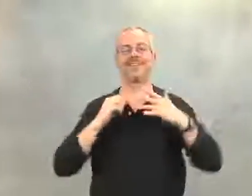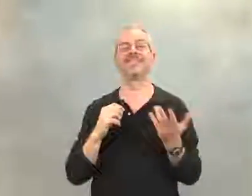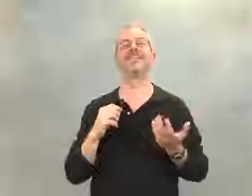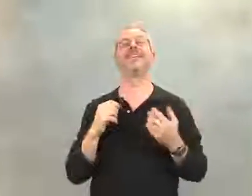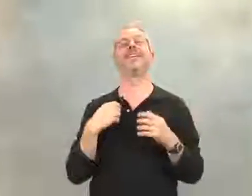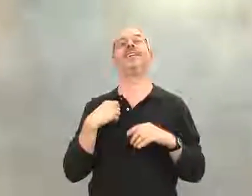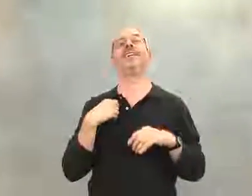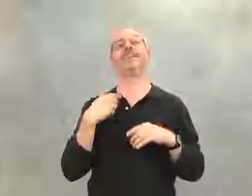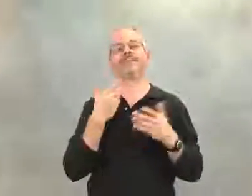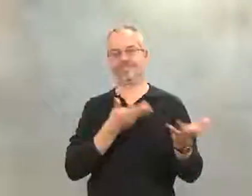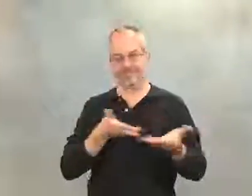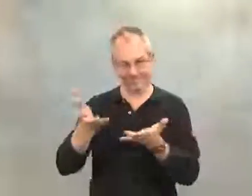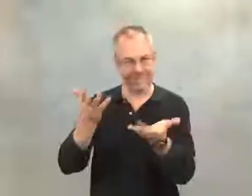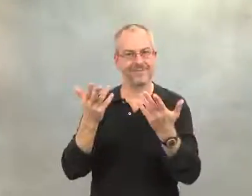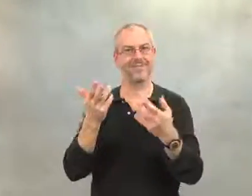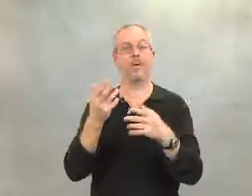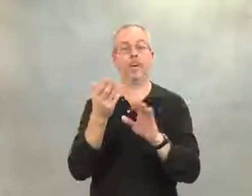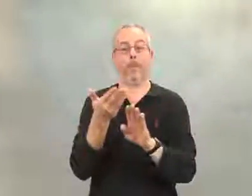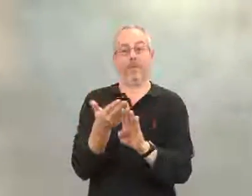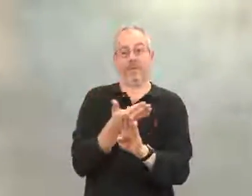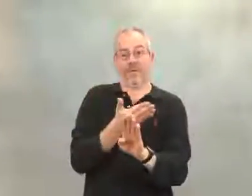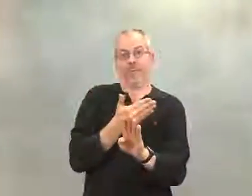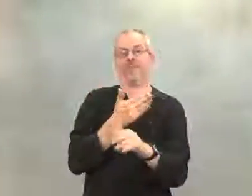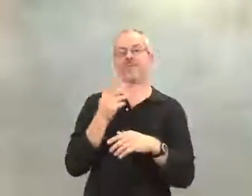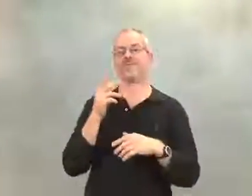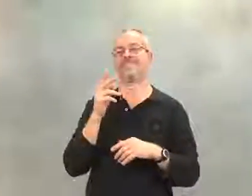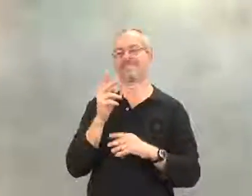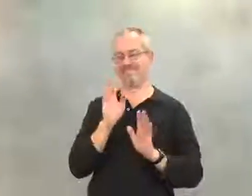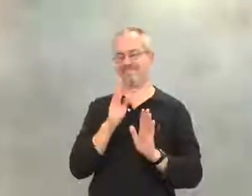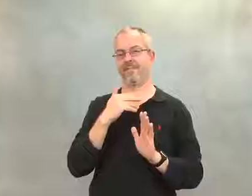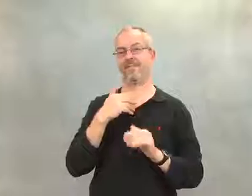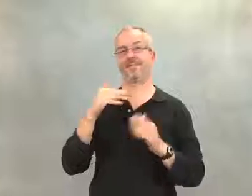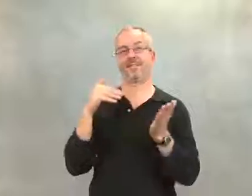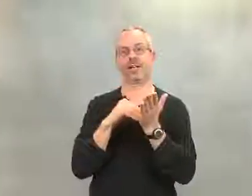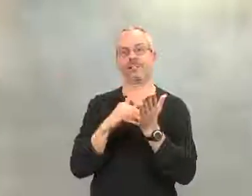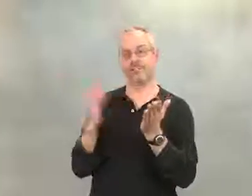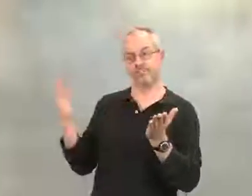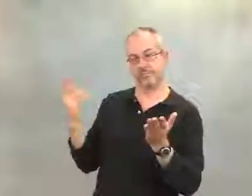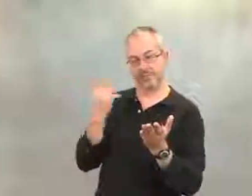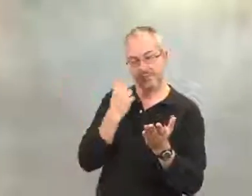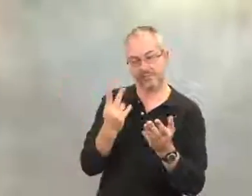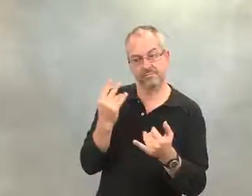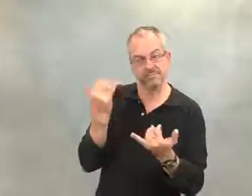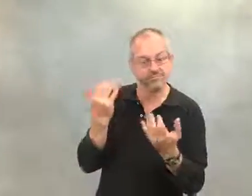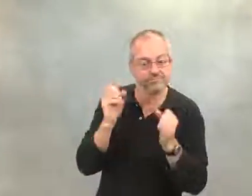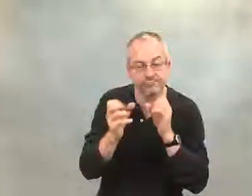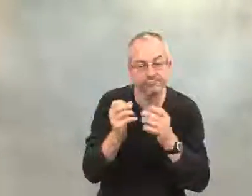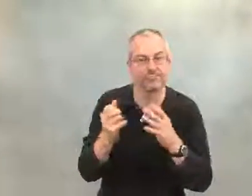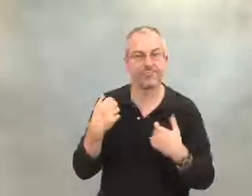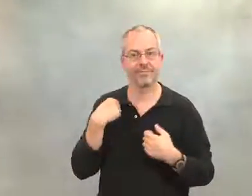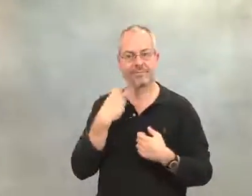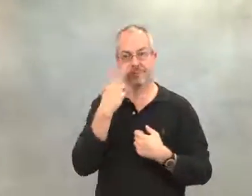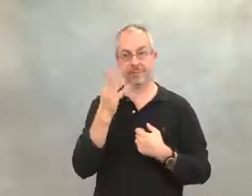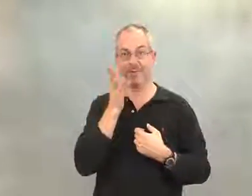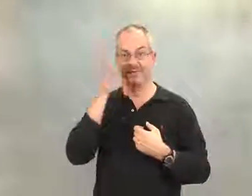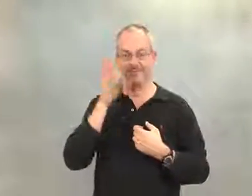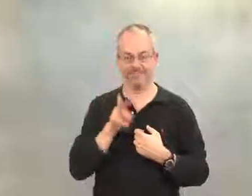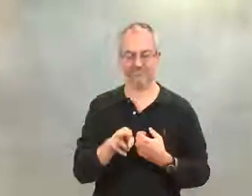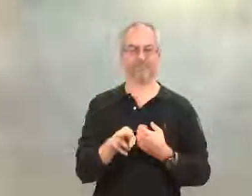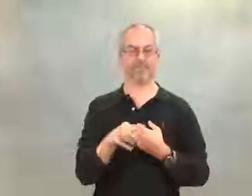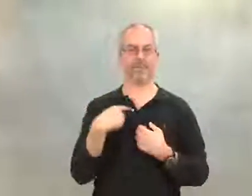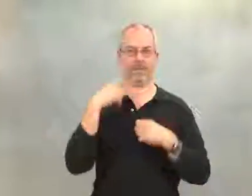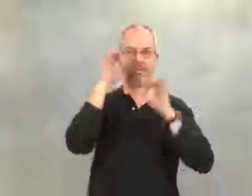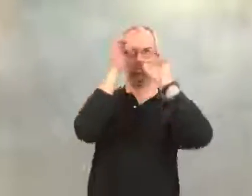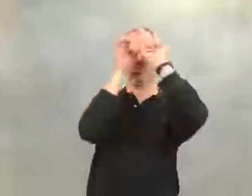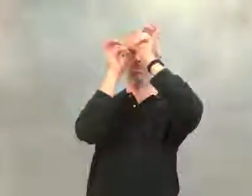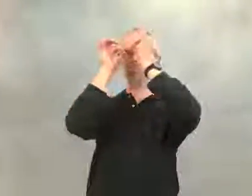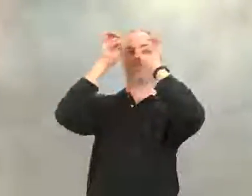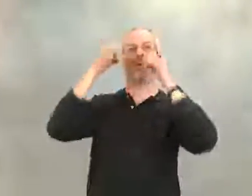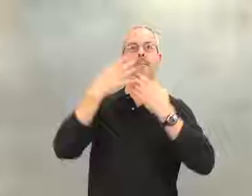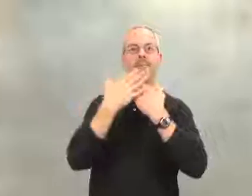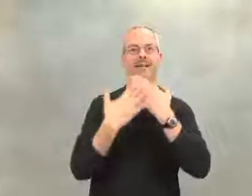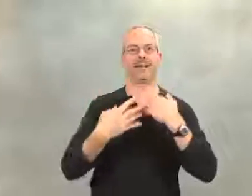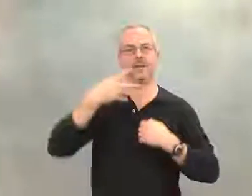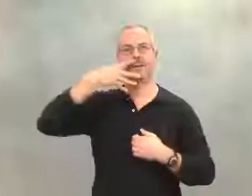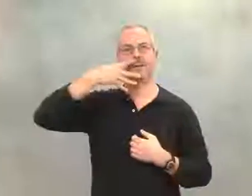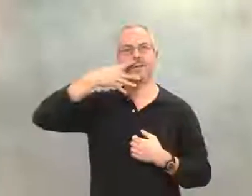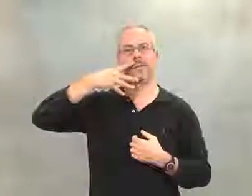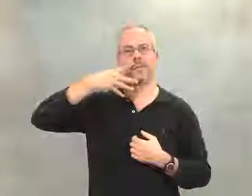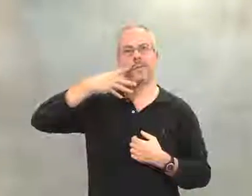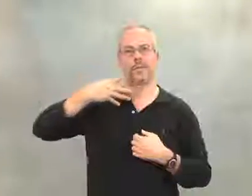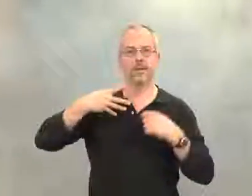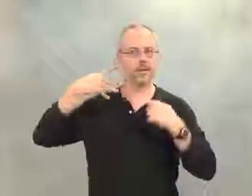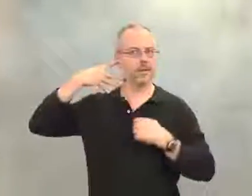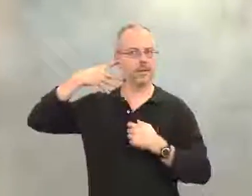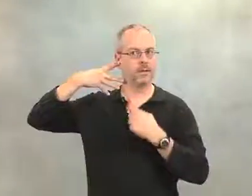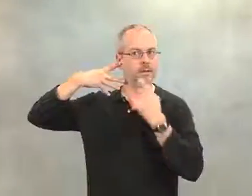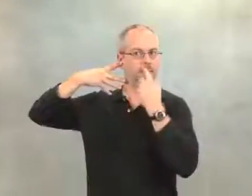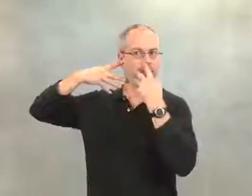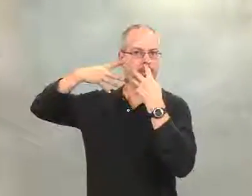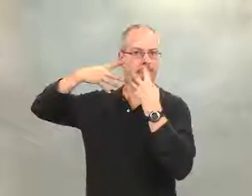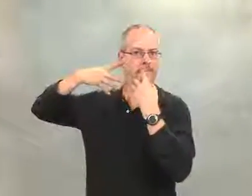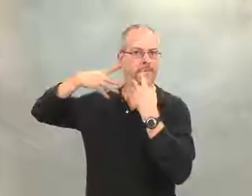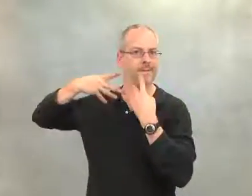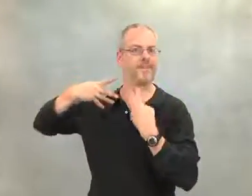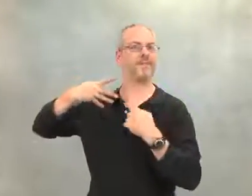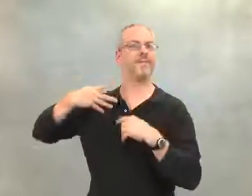Before they took me into surgery, the doctor had my parents see me.